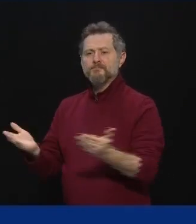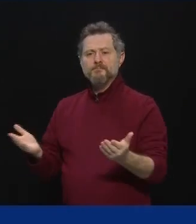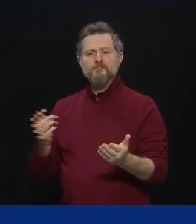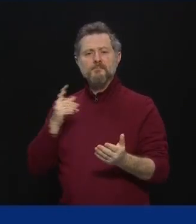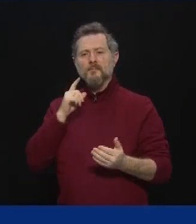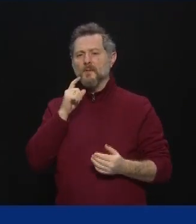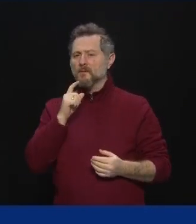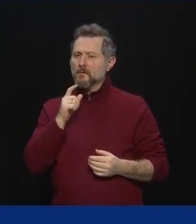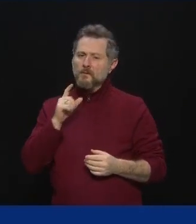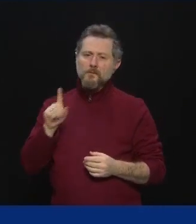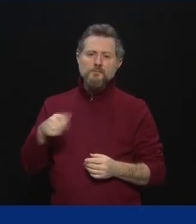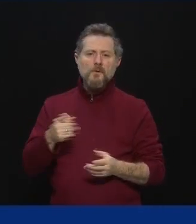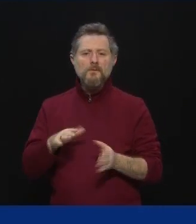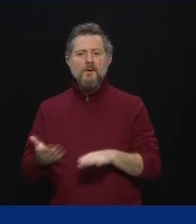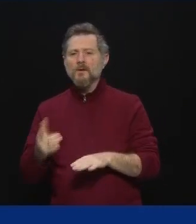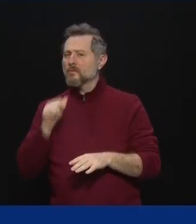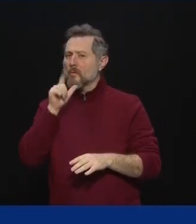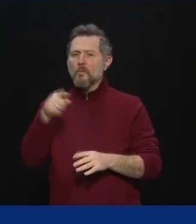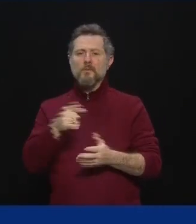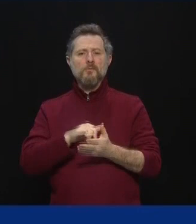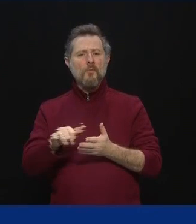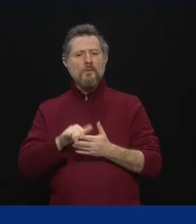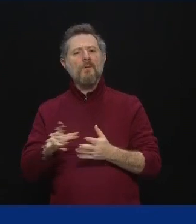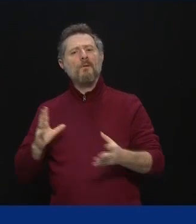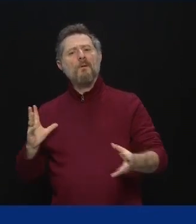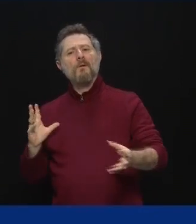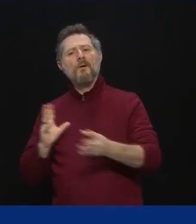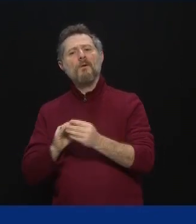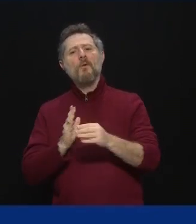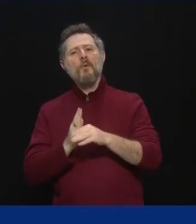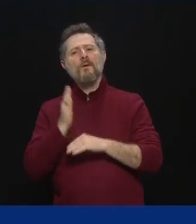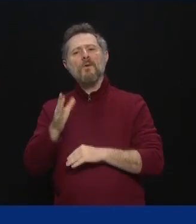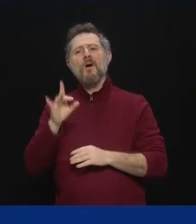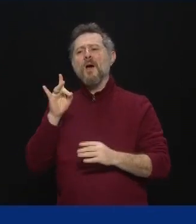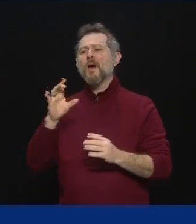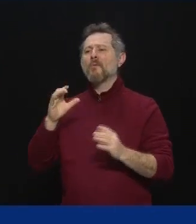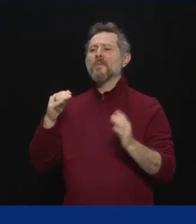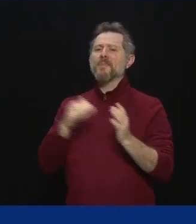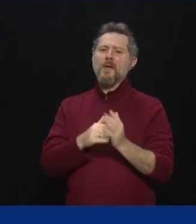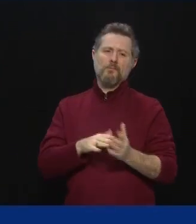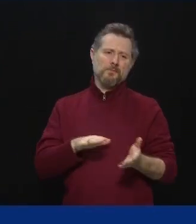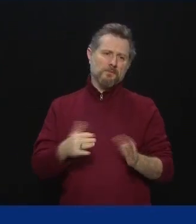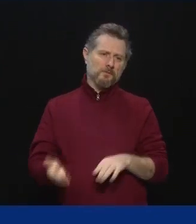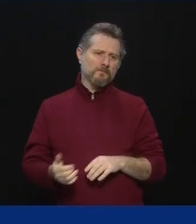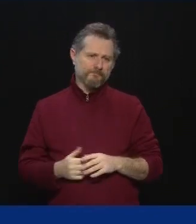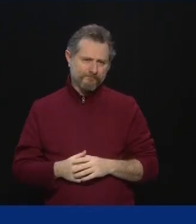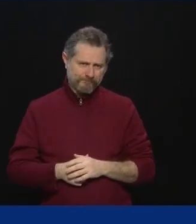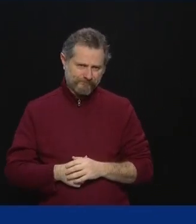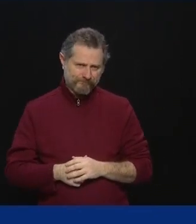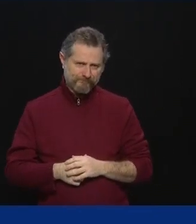KNOW THAT THERE WILL BE AN EMPTY INCREDIBLY PAINFUL. KEEP THEM IN PRAYER AND NOT JUST